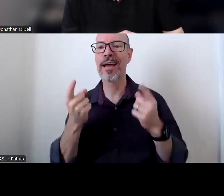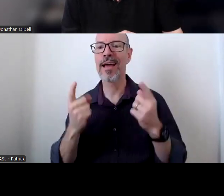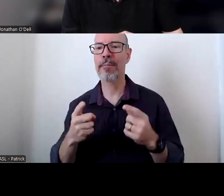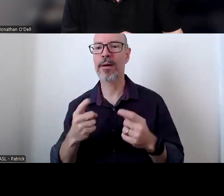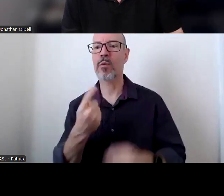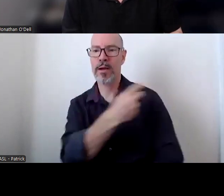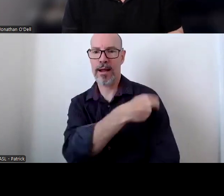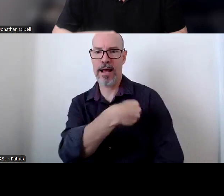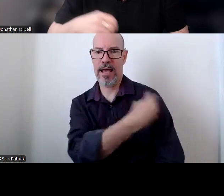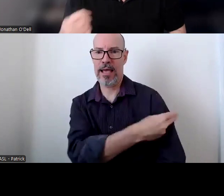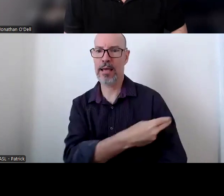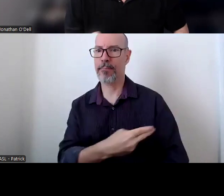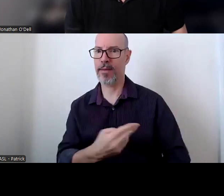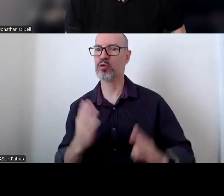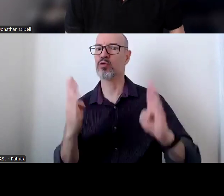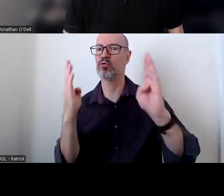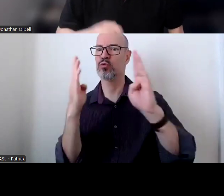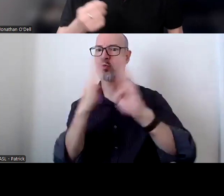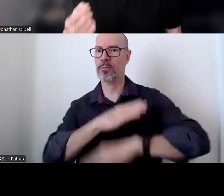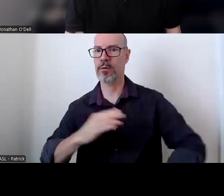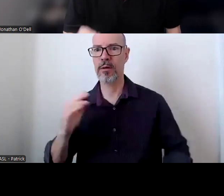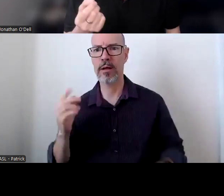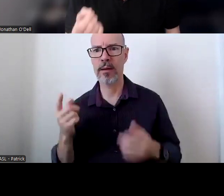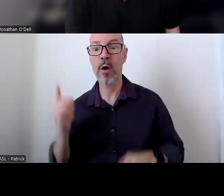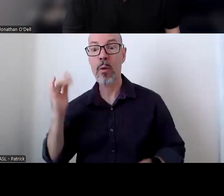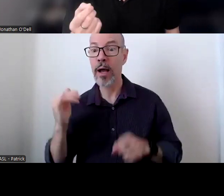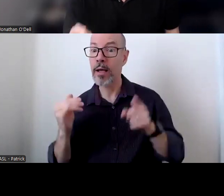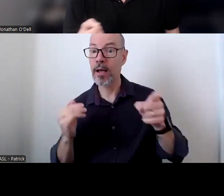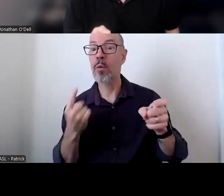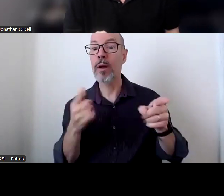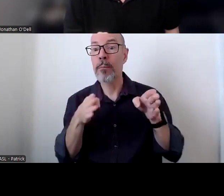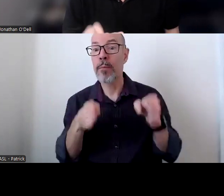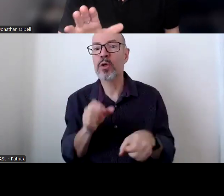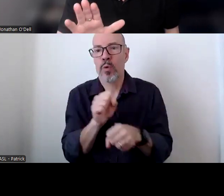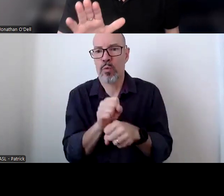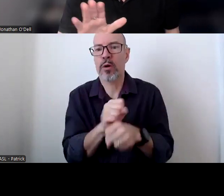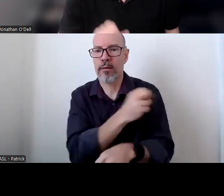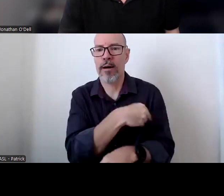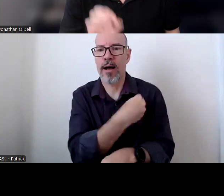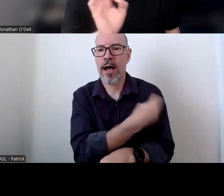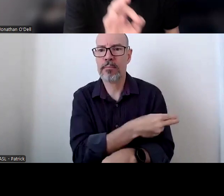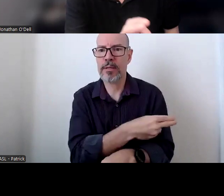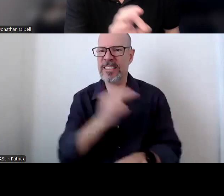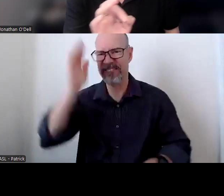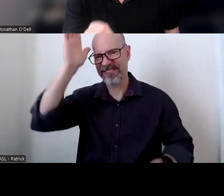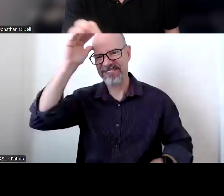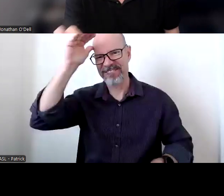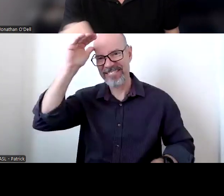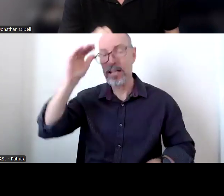Why? A one particular individual who worked for the hospital who was insistent a Deaf-Blind patient, and now I'm saying this